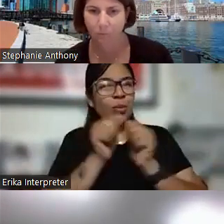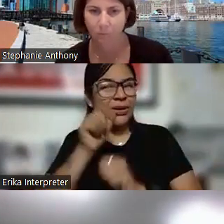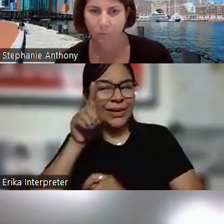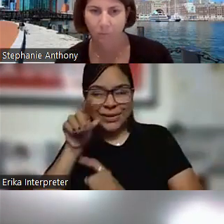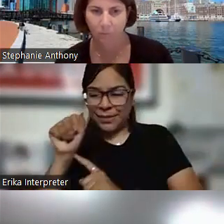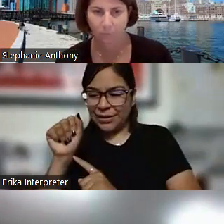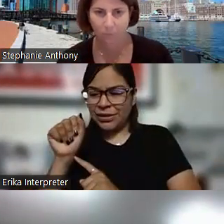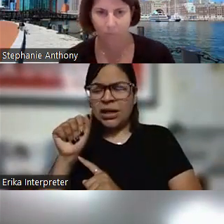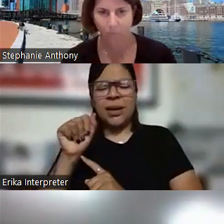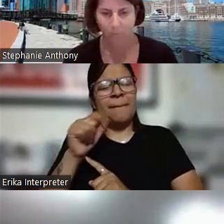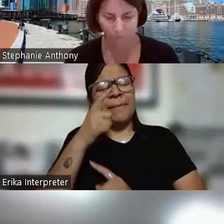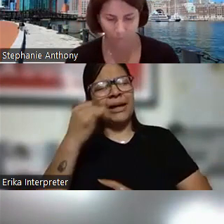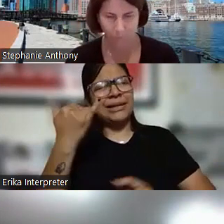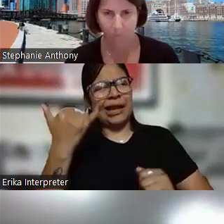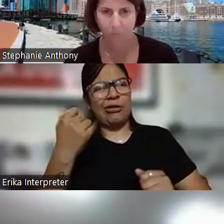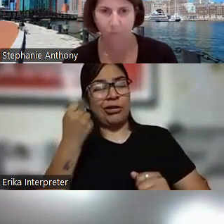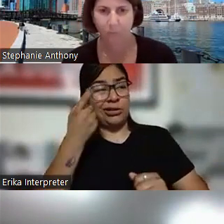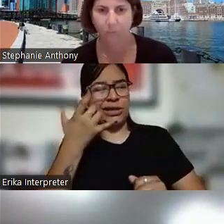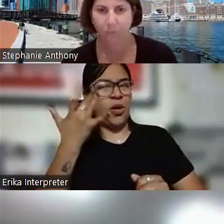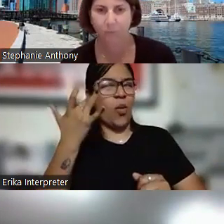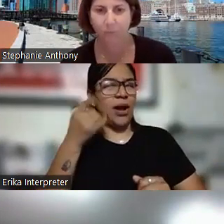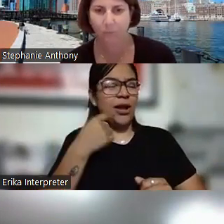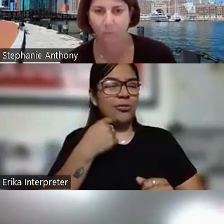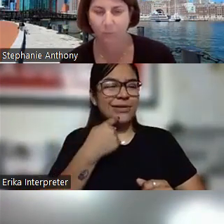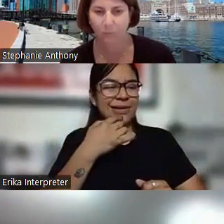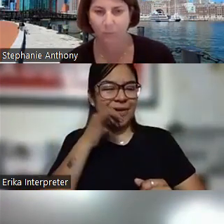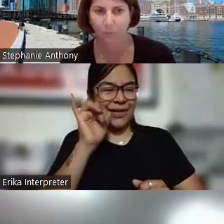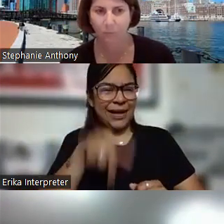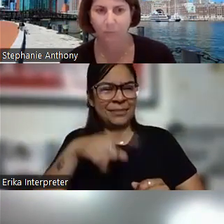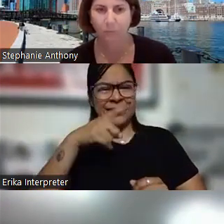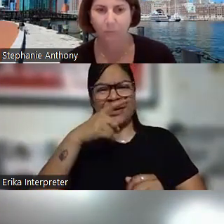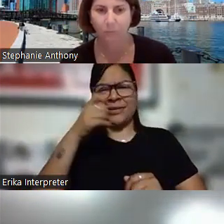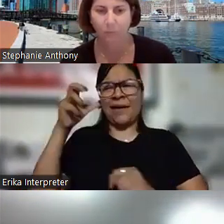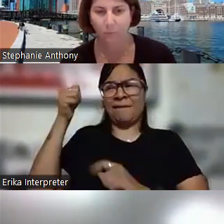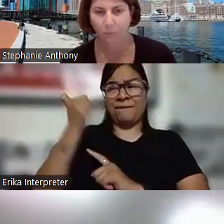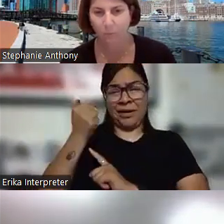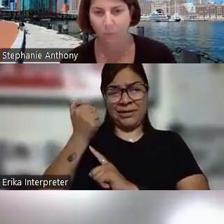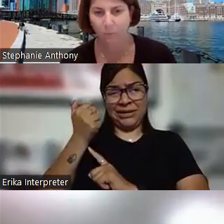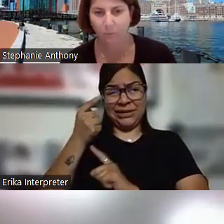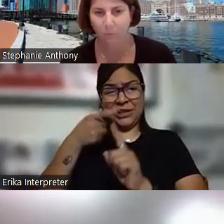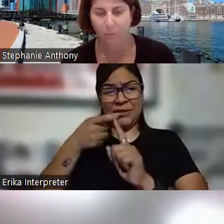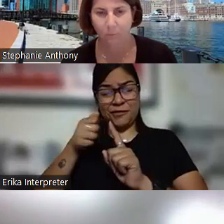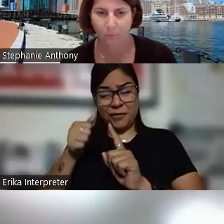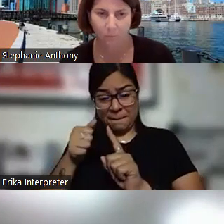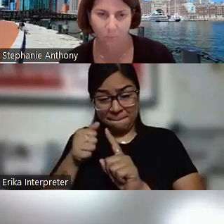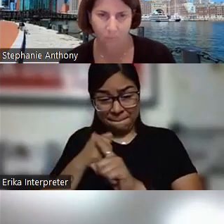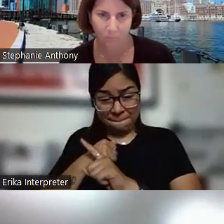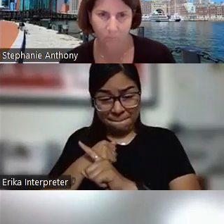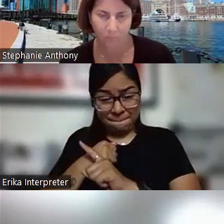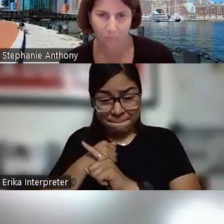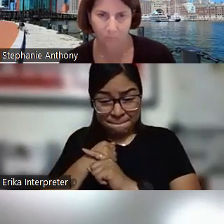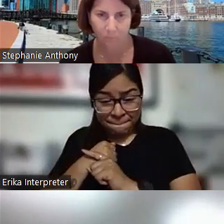funding's coming from aging that this has become a conversation yeah this is Mark I I can respond to